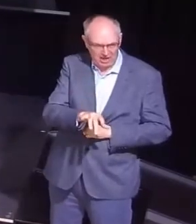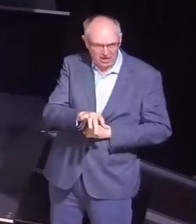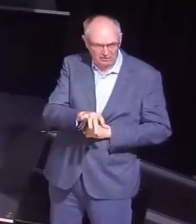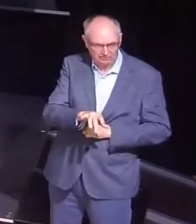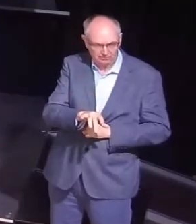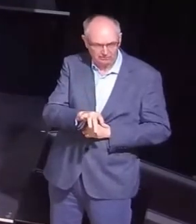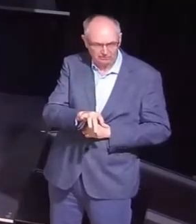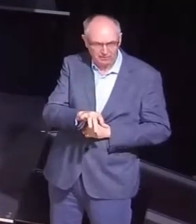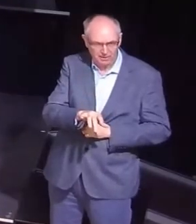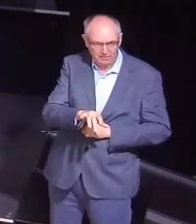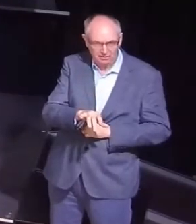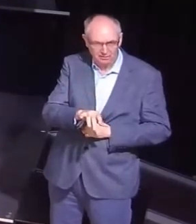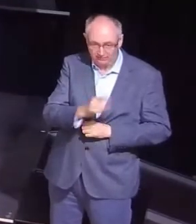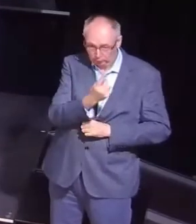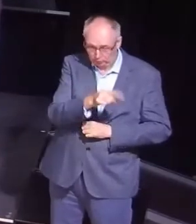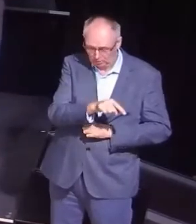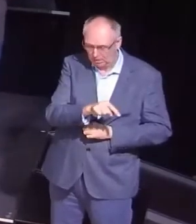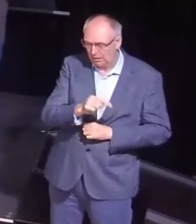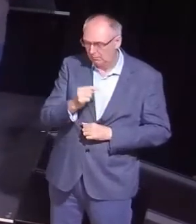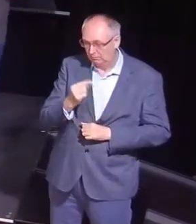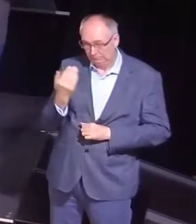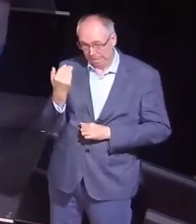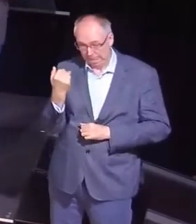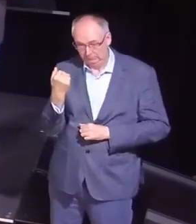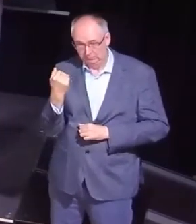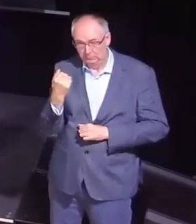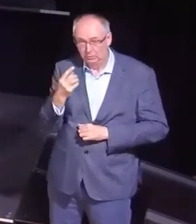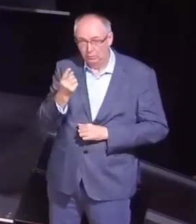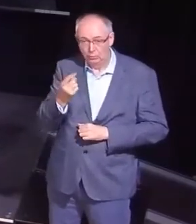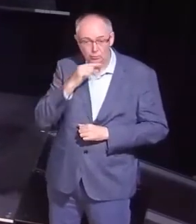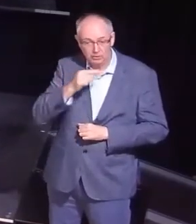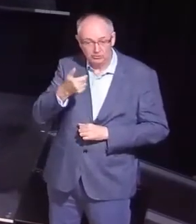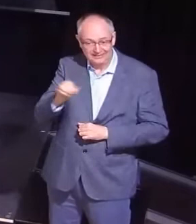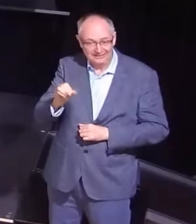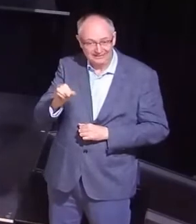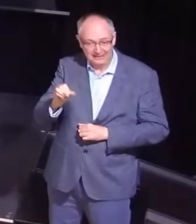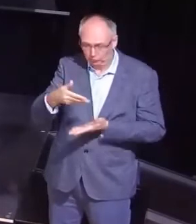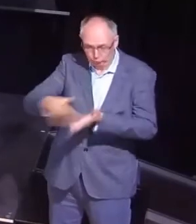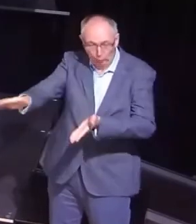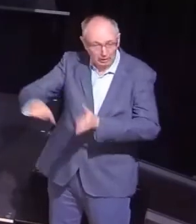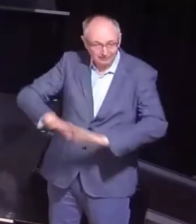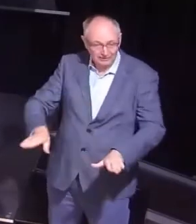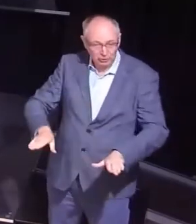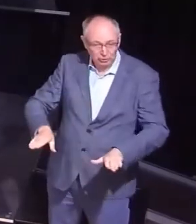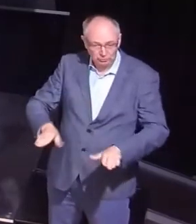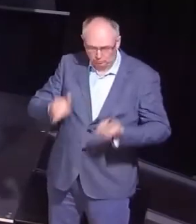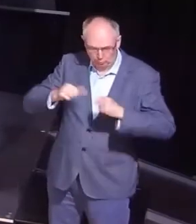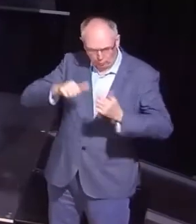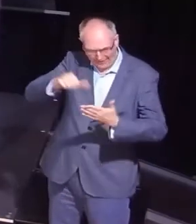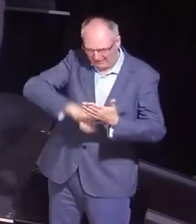Our last boot camp had 160, and sold out. we actually had a wait list of about 20/30 people